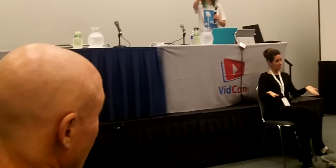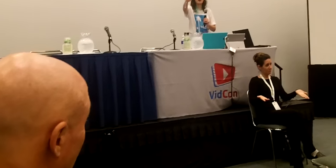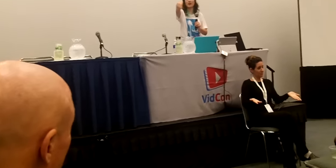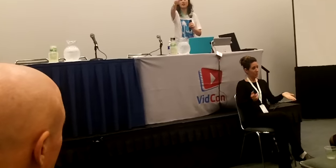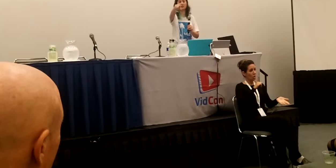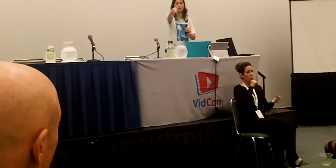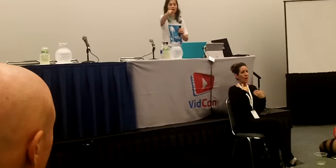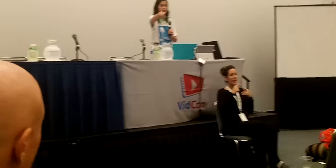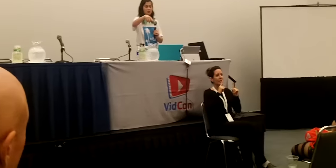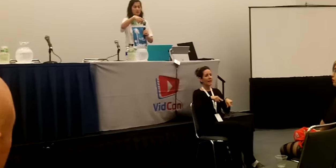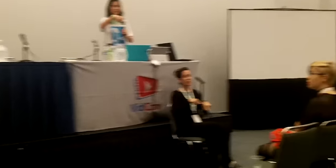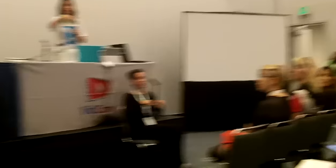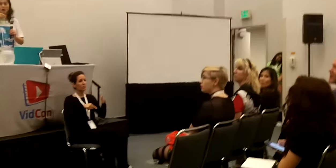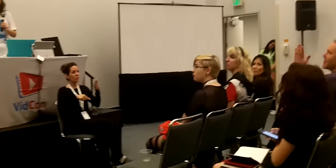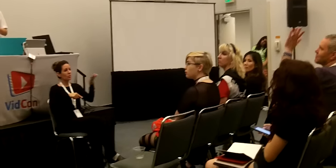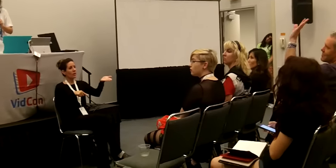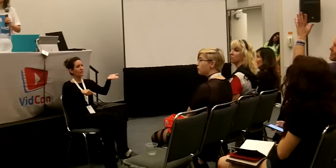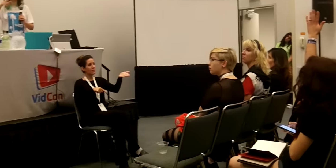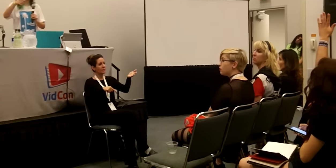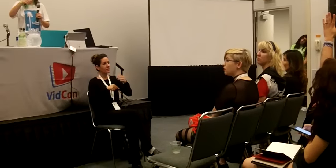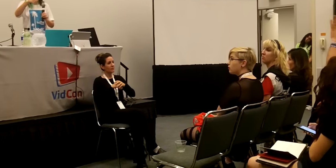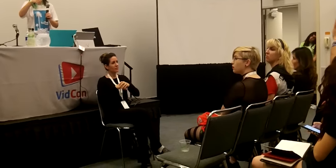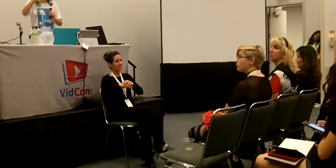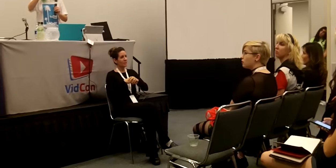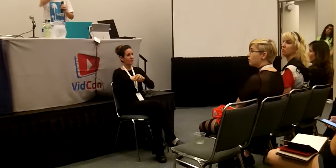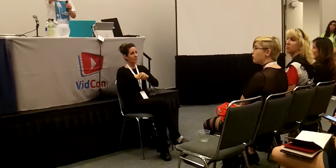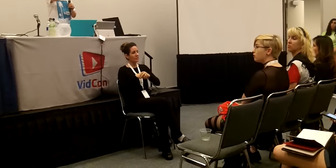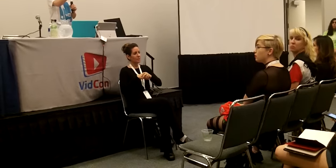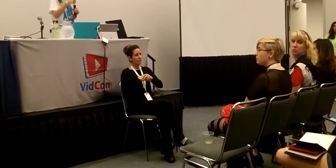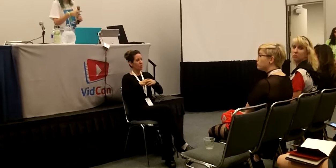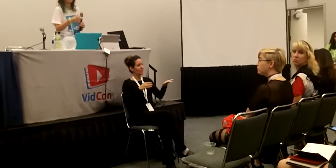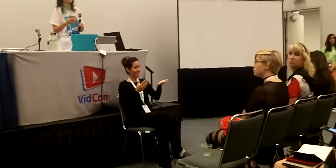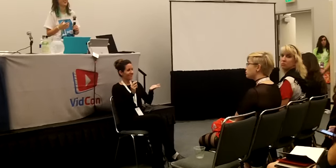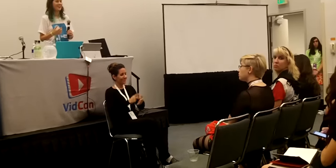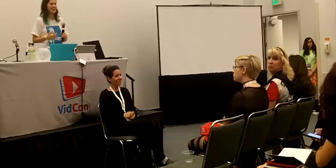Whoever had an answer to the question, someone, who was it? It was you, okay.